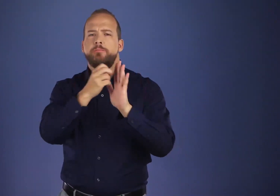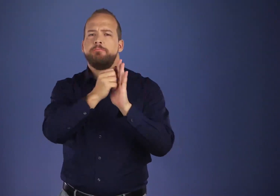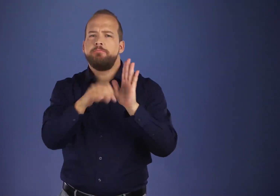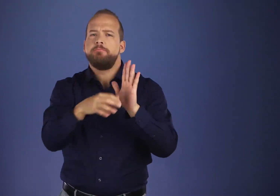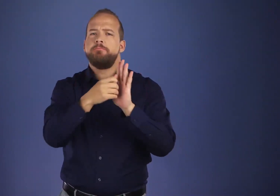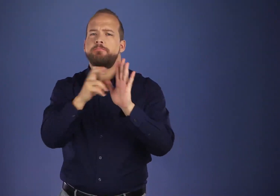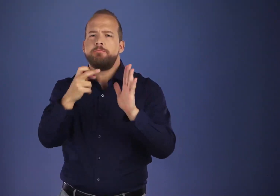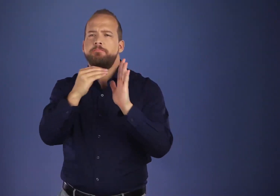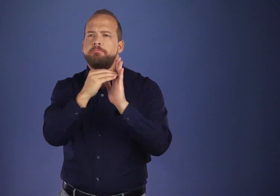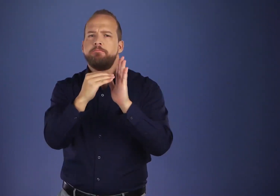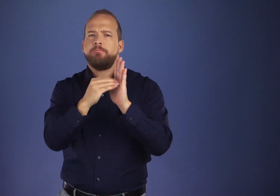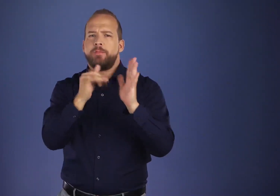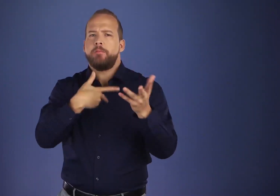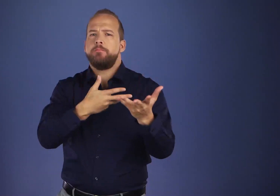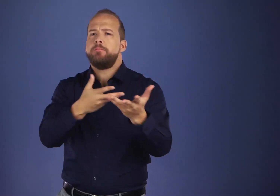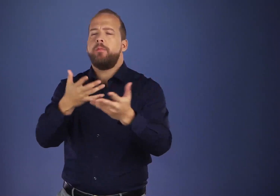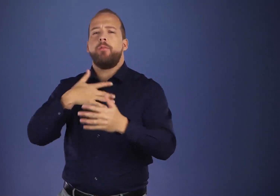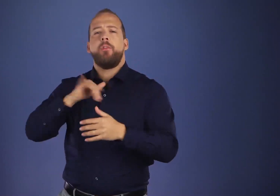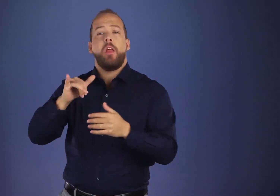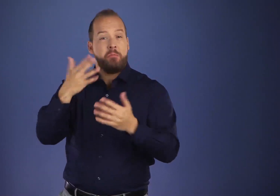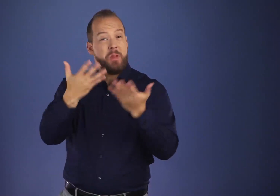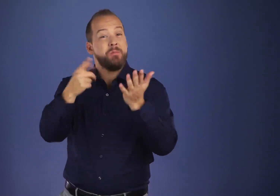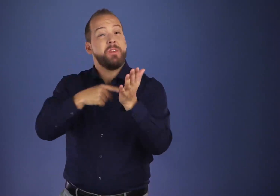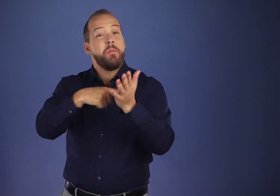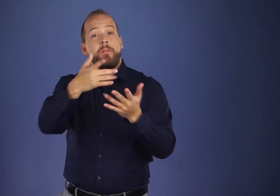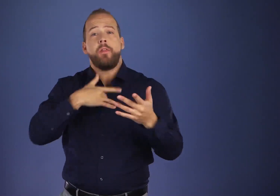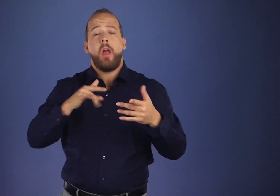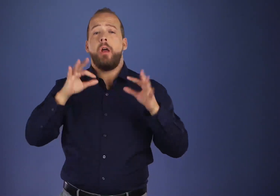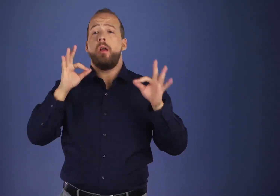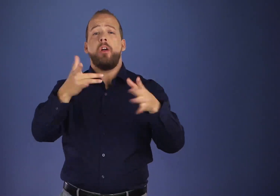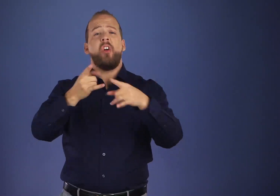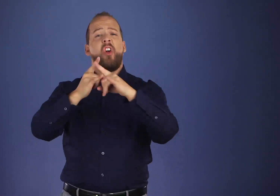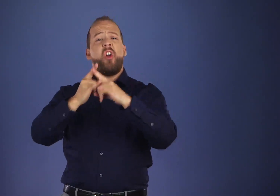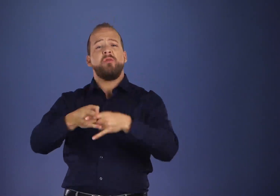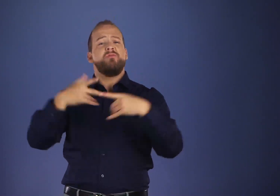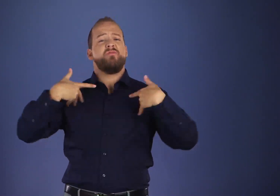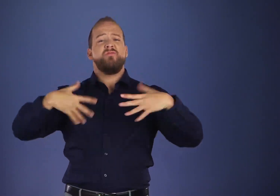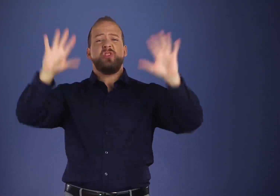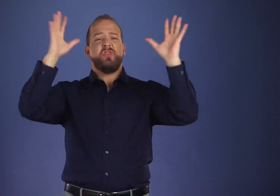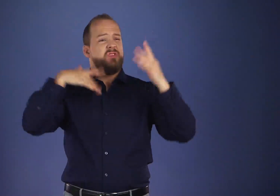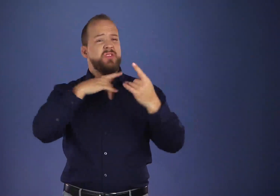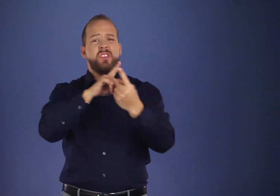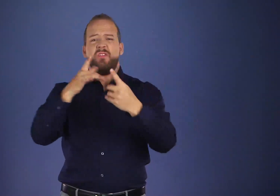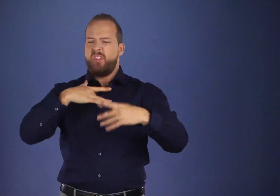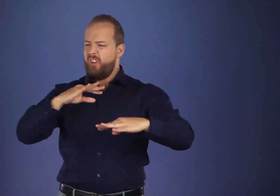that we conclude our task is finished. We will want to rest on our laurels.